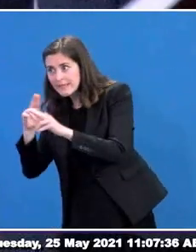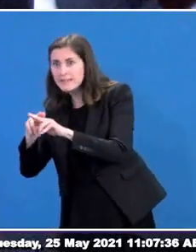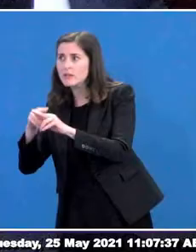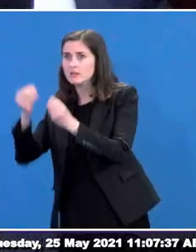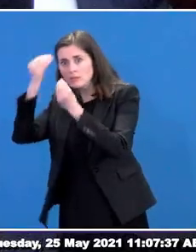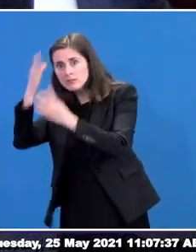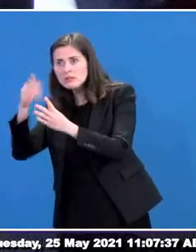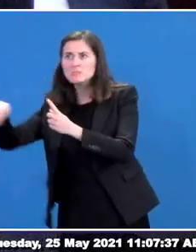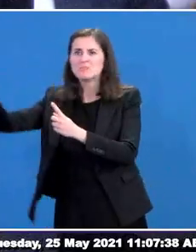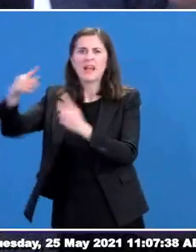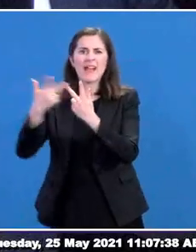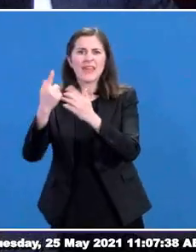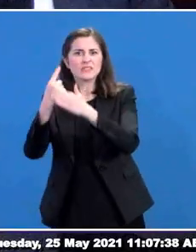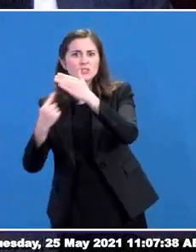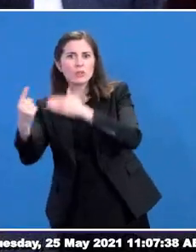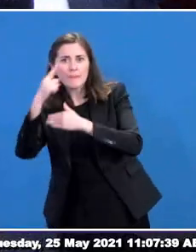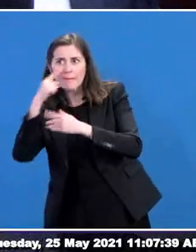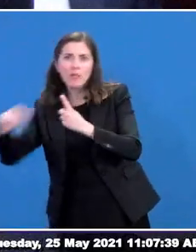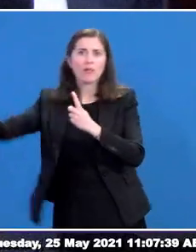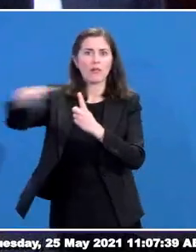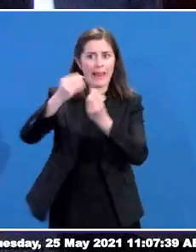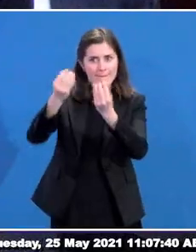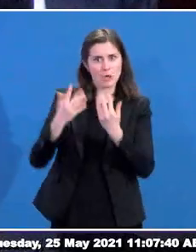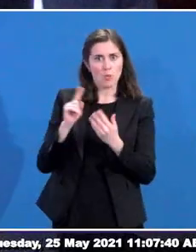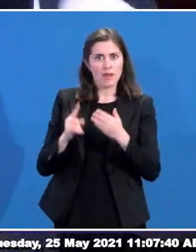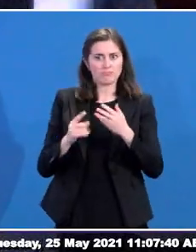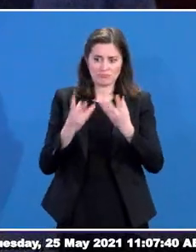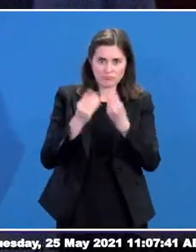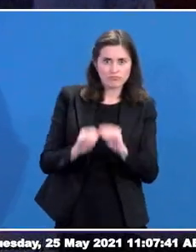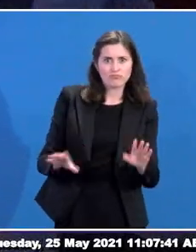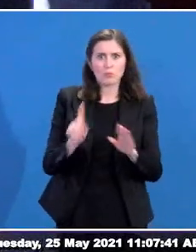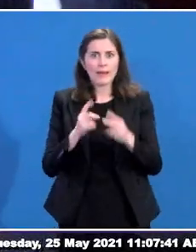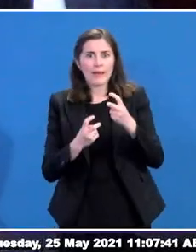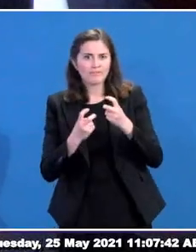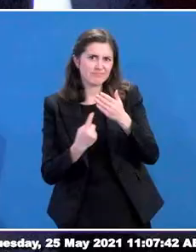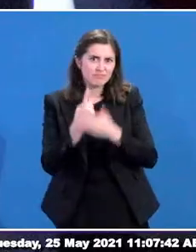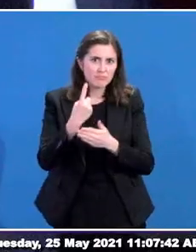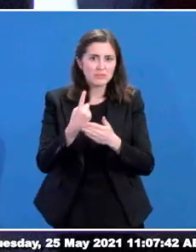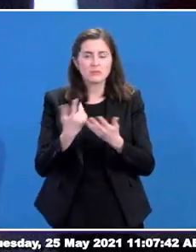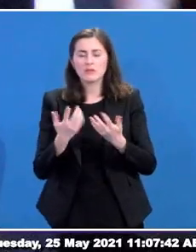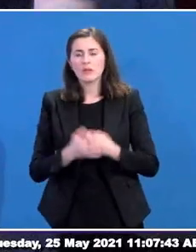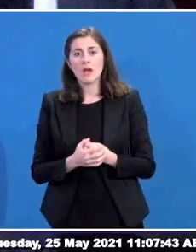where were not being consulted. So when I asked if I could speak to the community visitor,